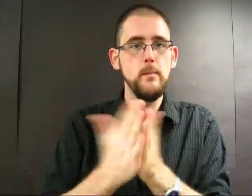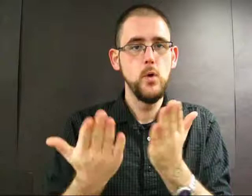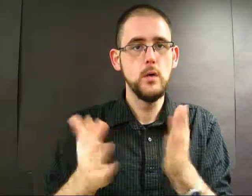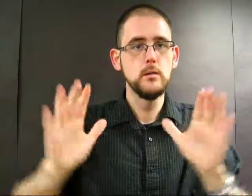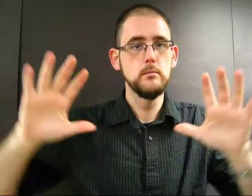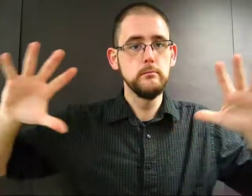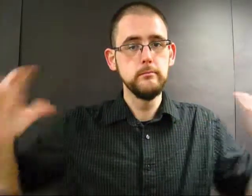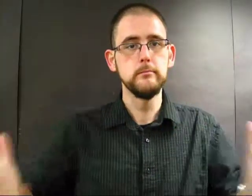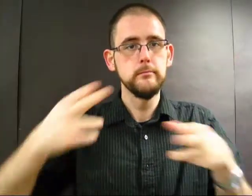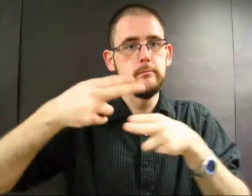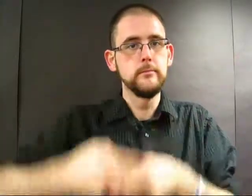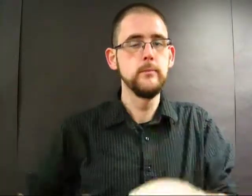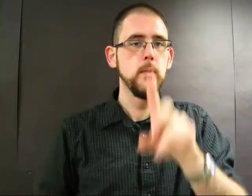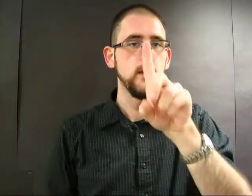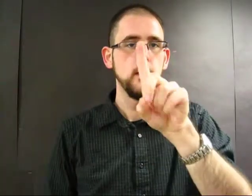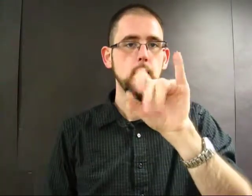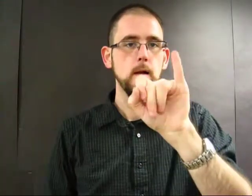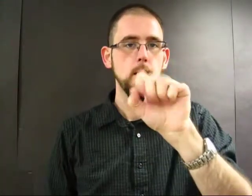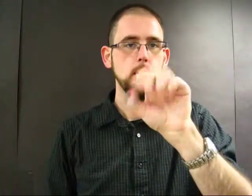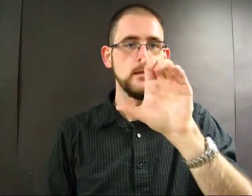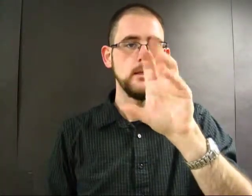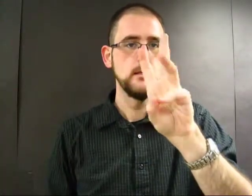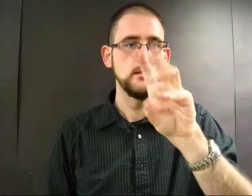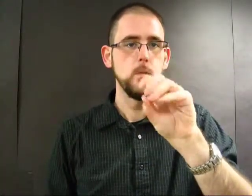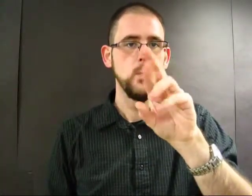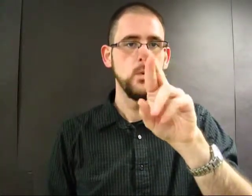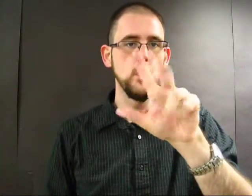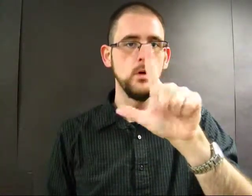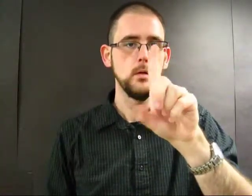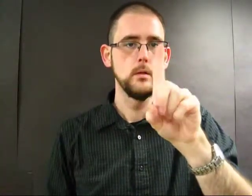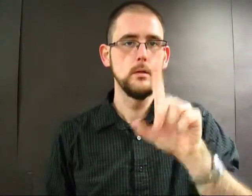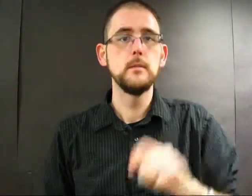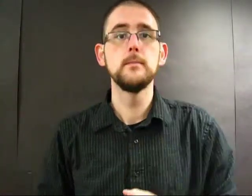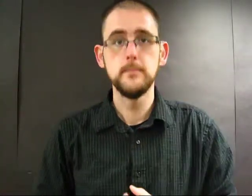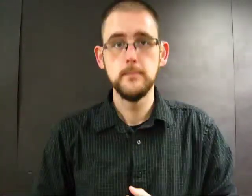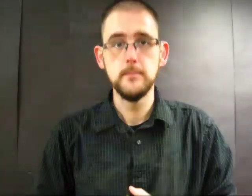of books called "Discworld."